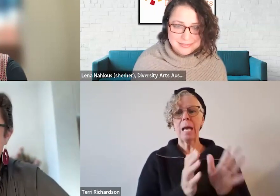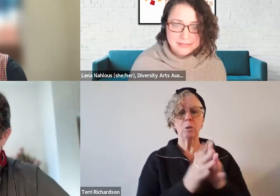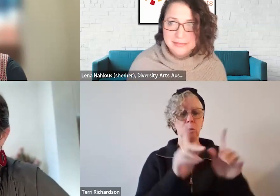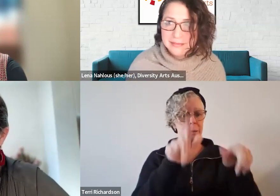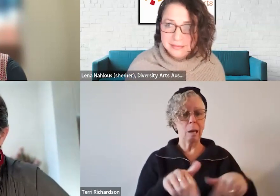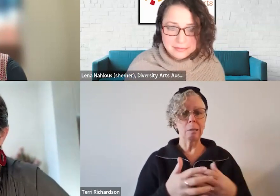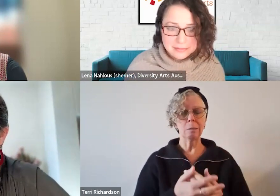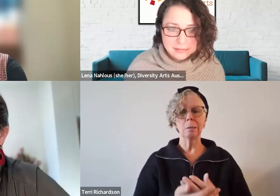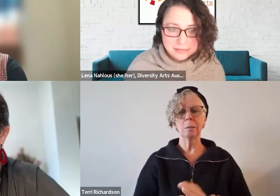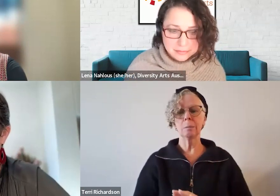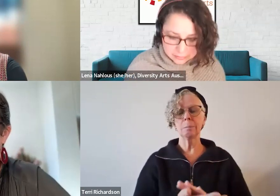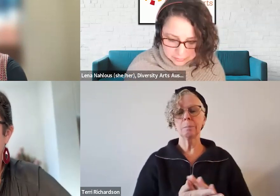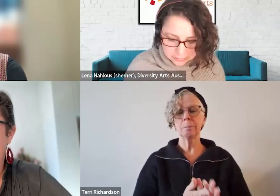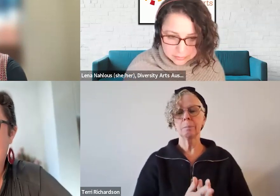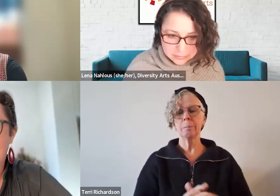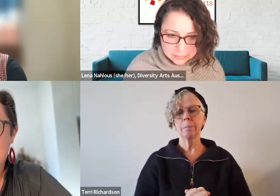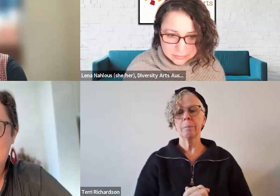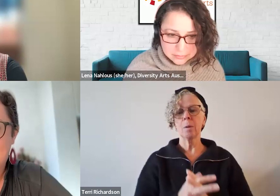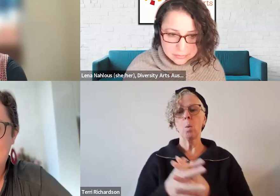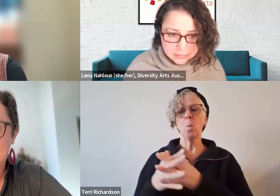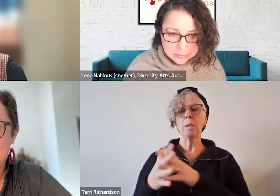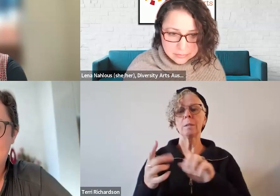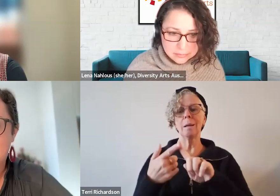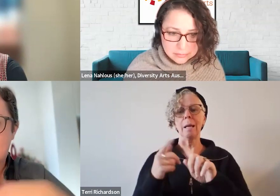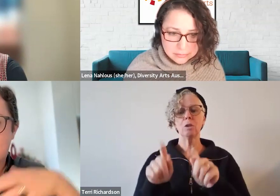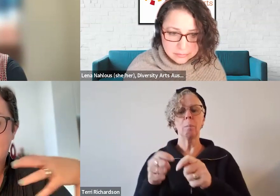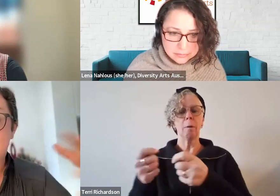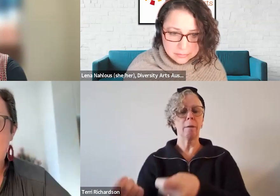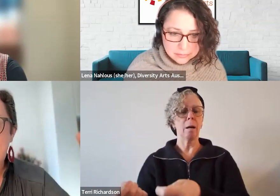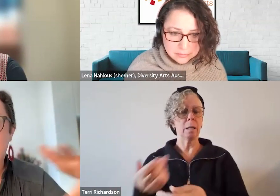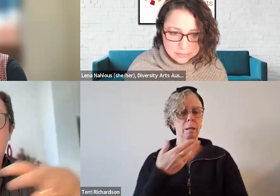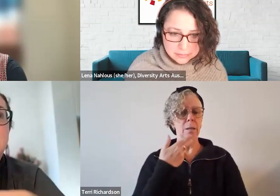And I think Western Edge are providing a really nice example